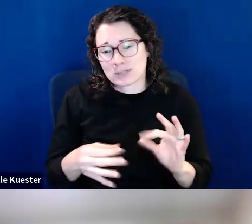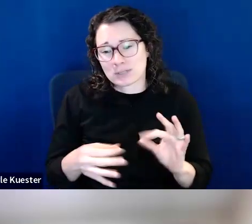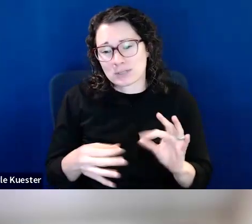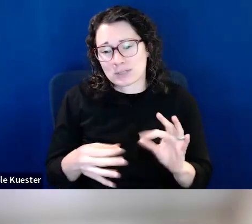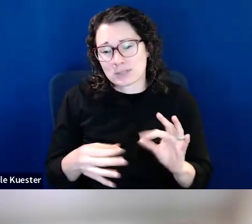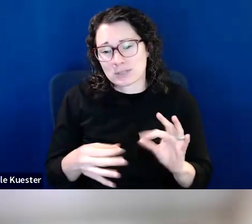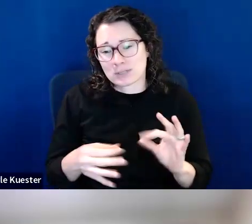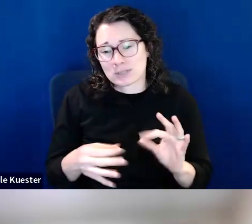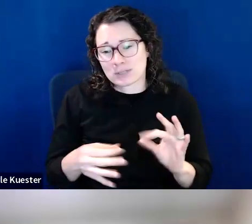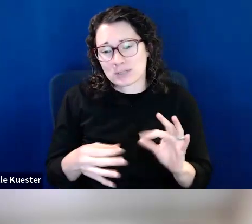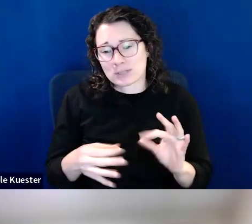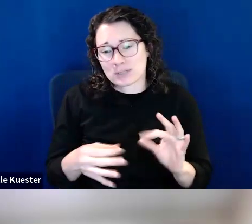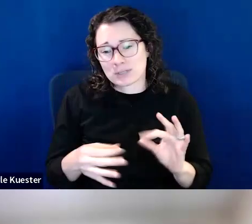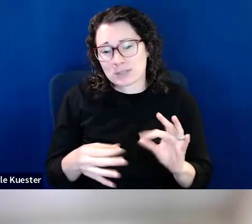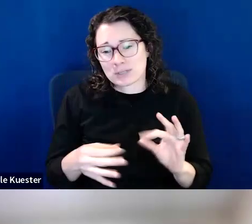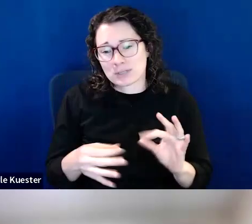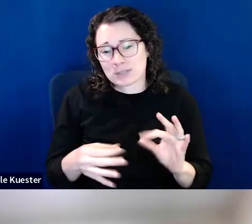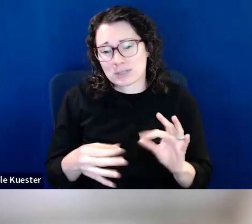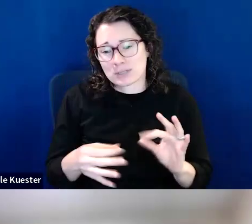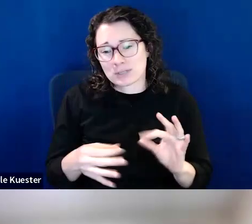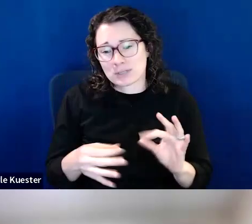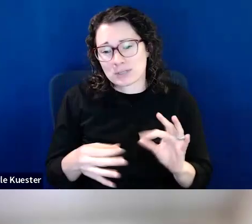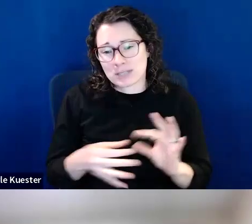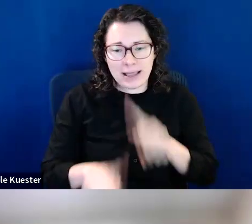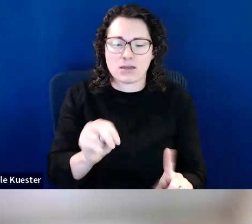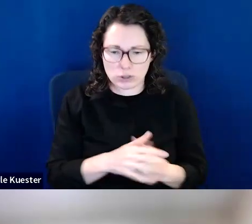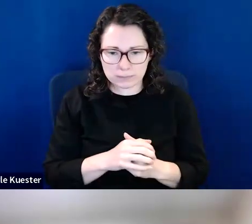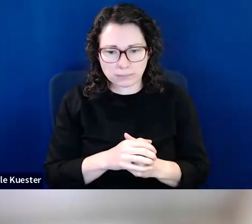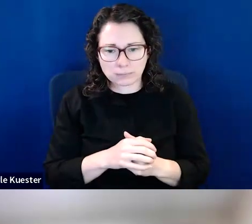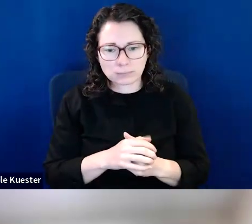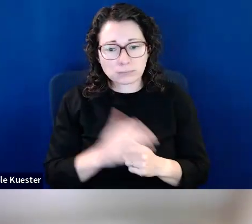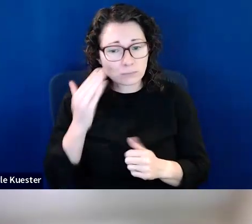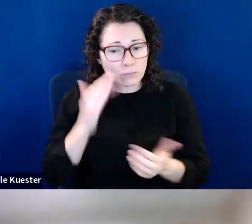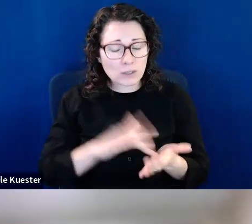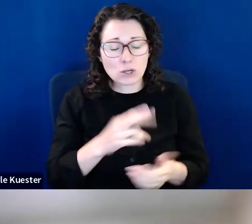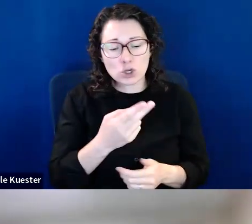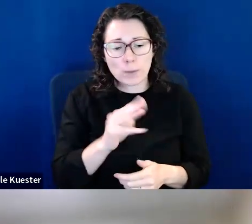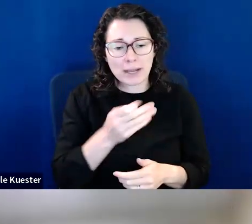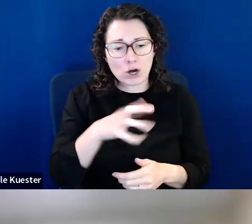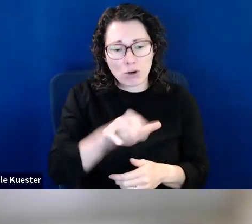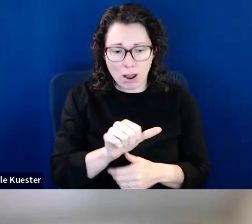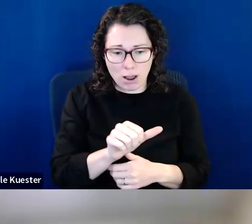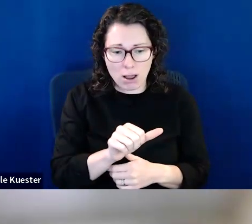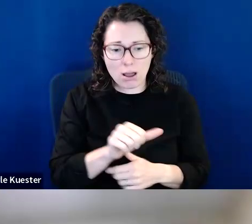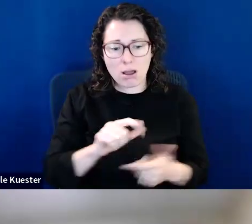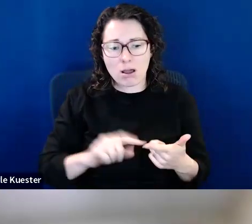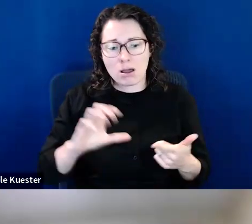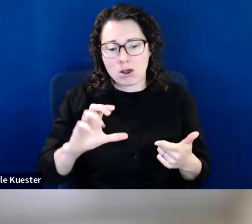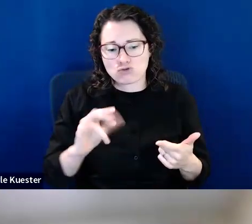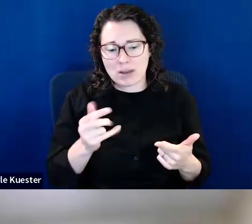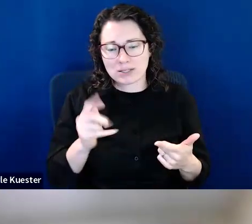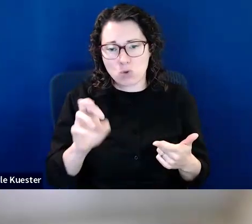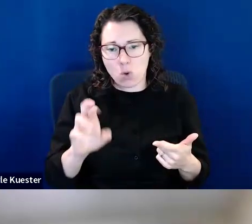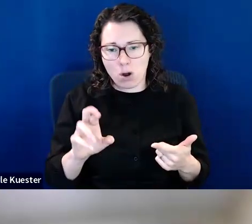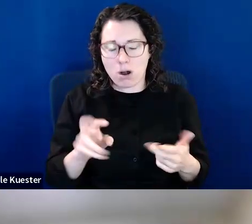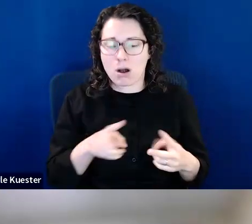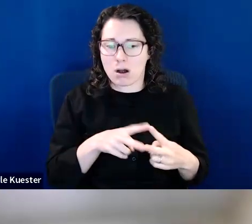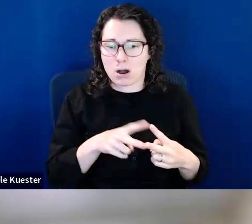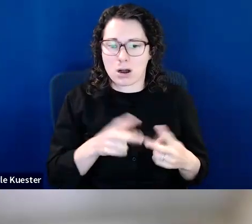the orphan drug question. Um I I I know drugs like Humira Humira and Crestor to just huge blockbuster